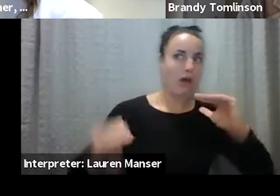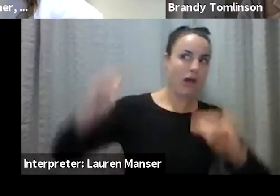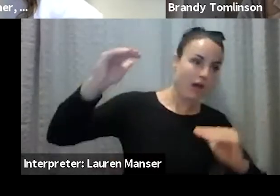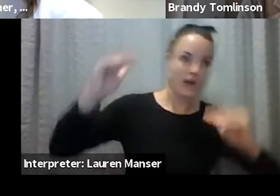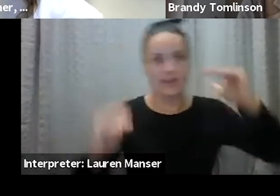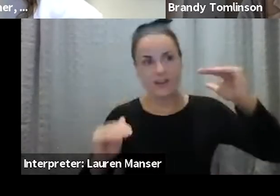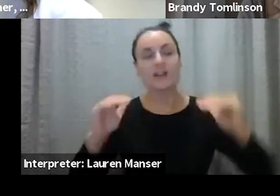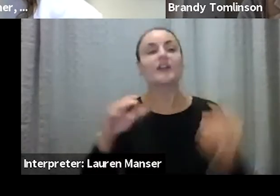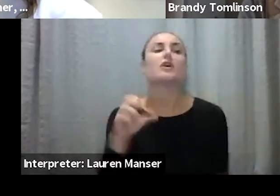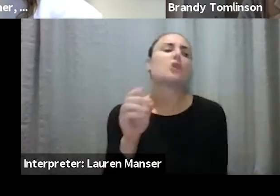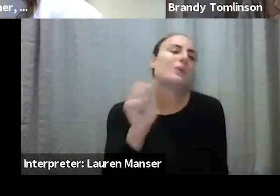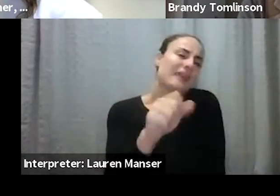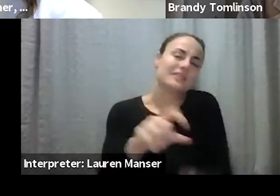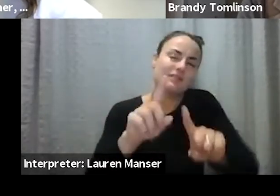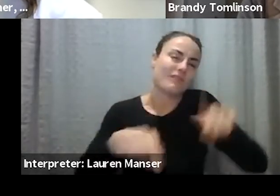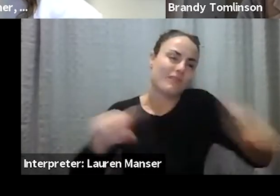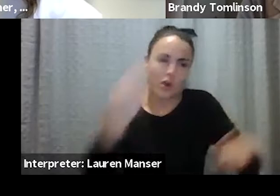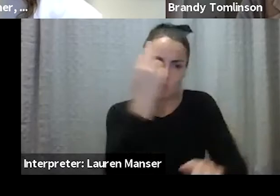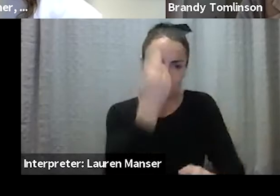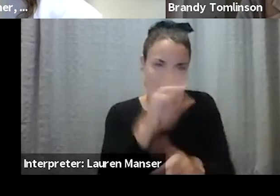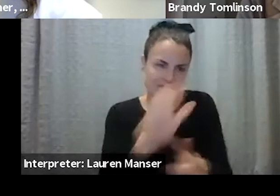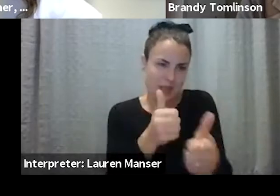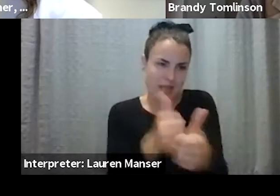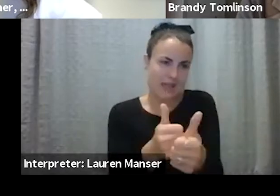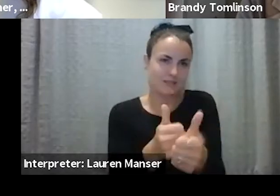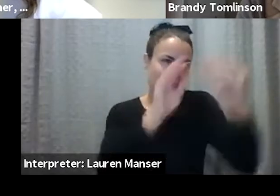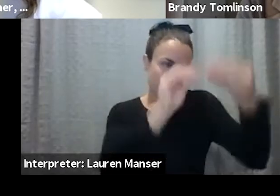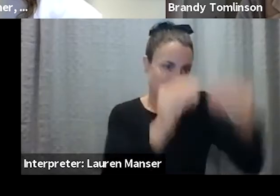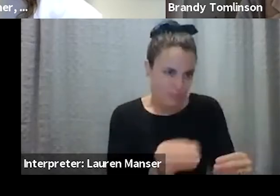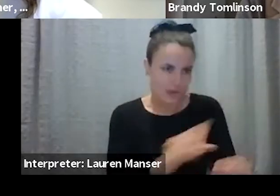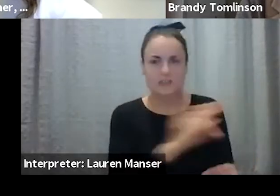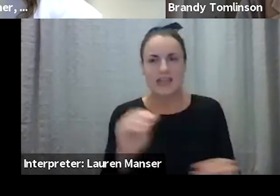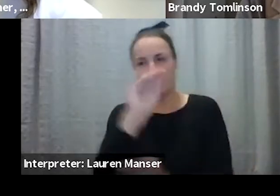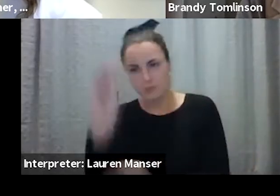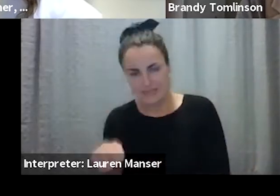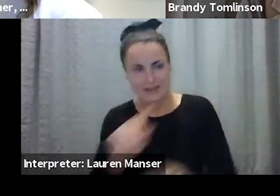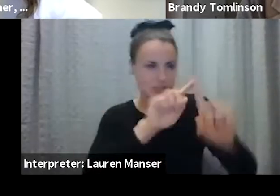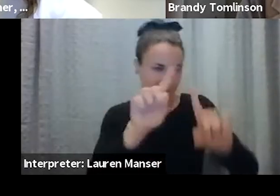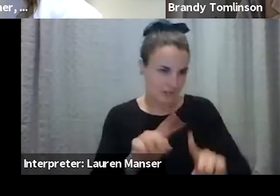but it's unacceptable when you realize that, very likely, a large reason why these statistics